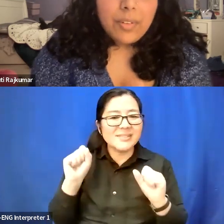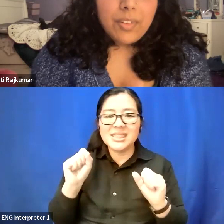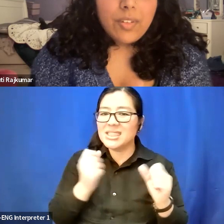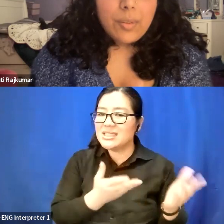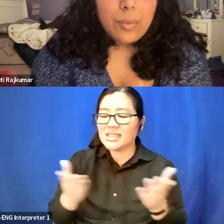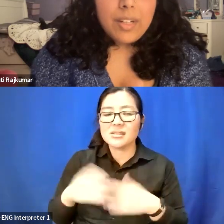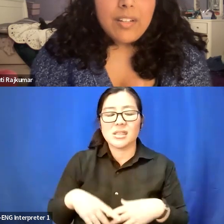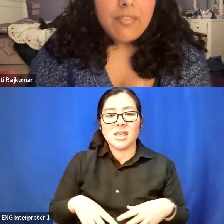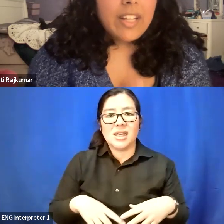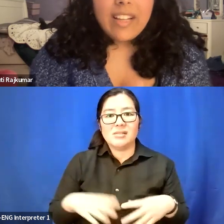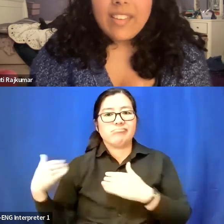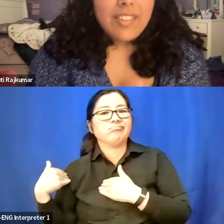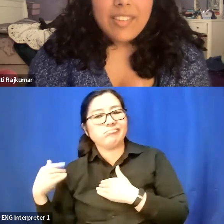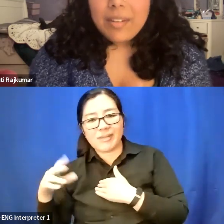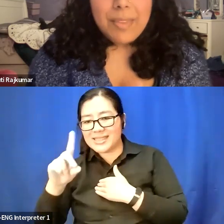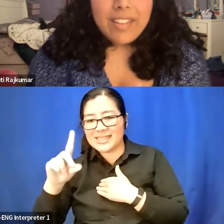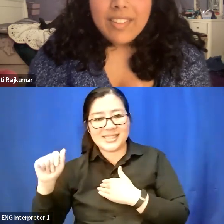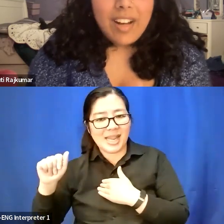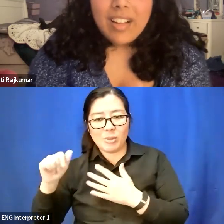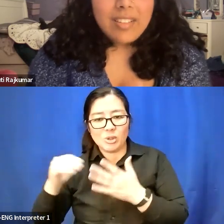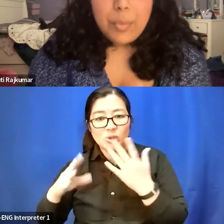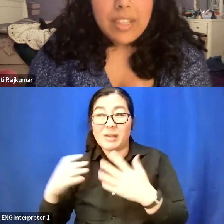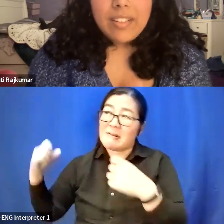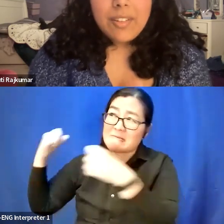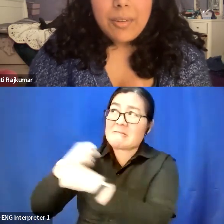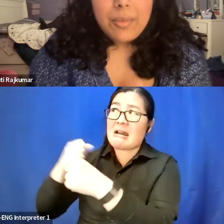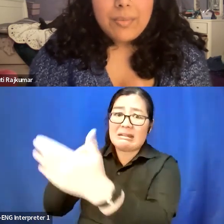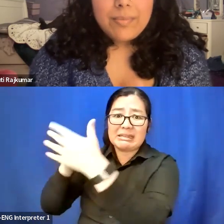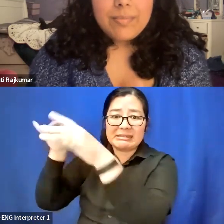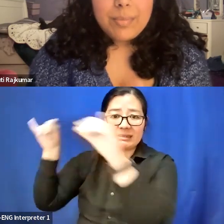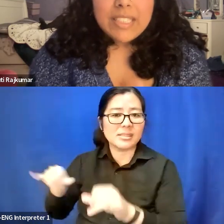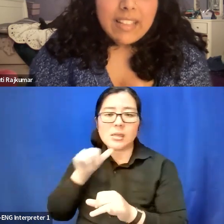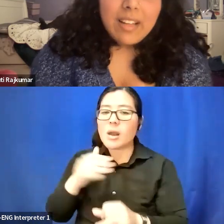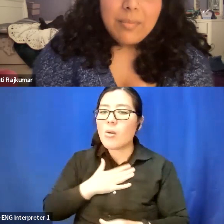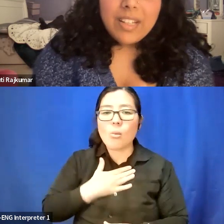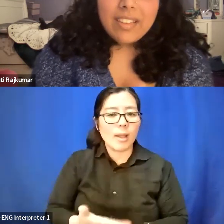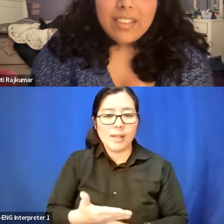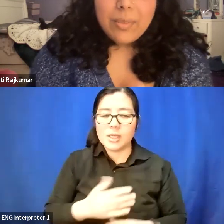students to fight against a system that is not willing to protect them, and I think